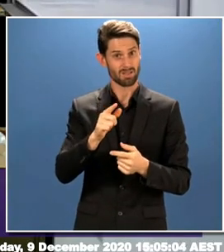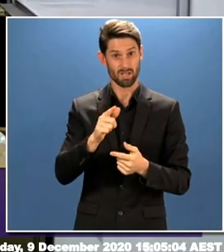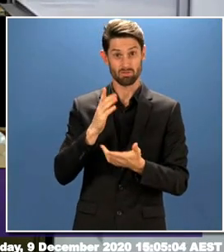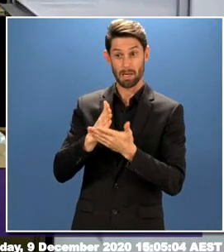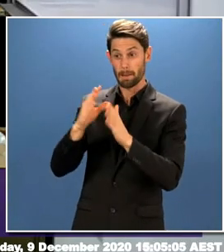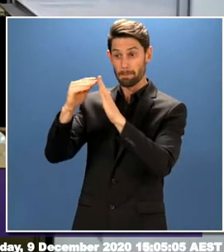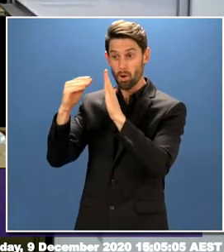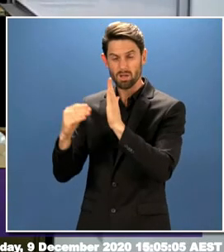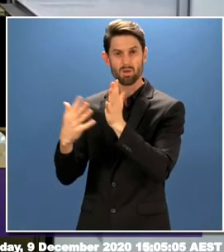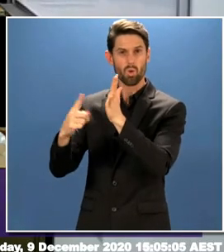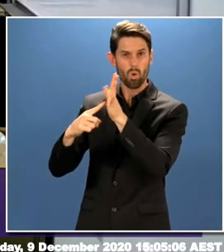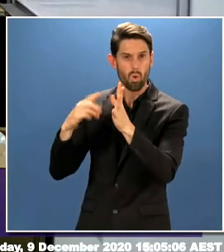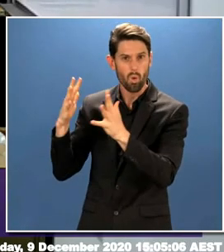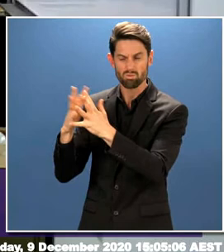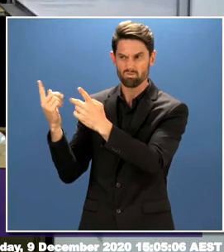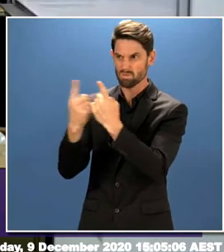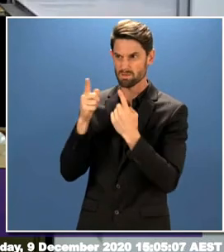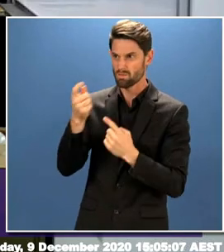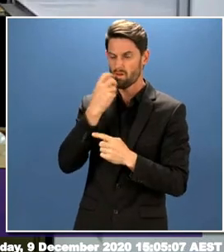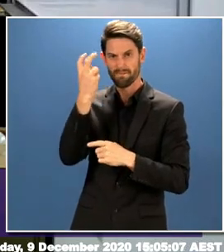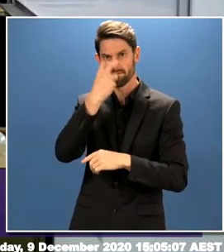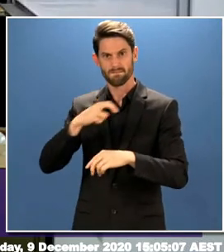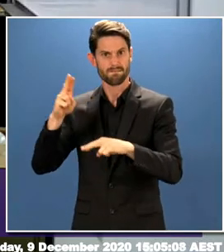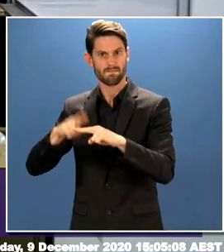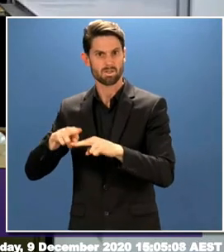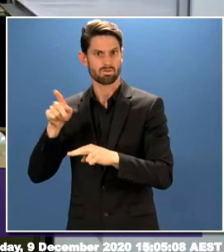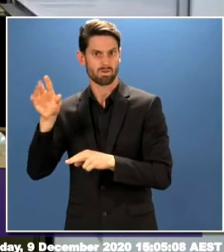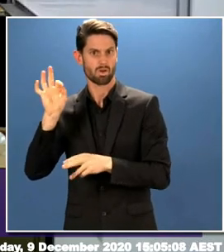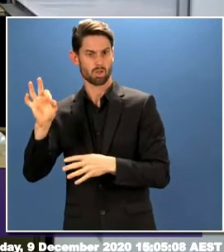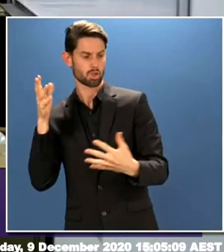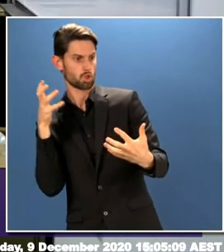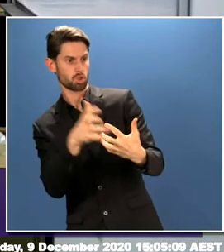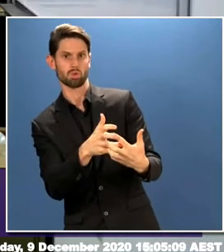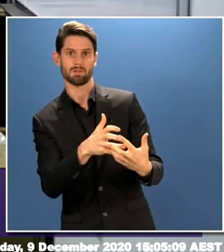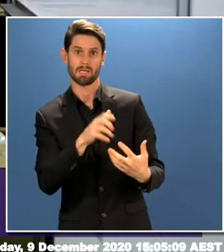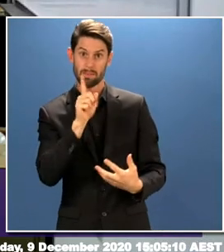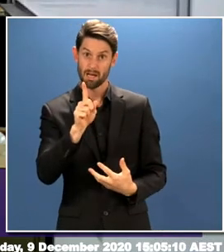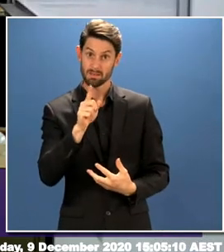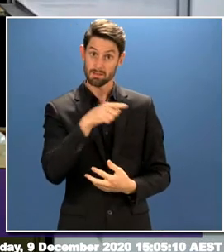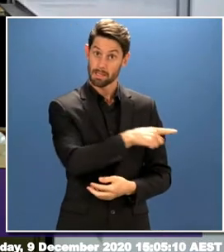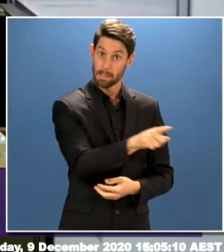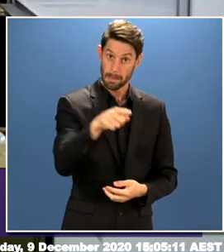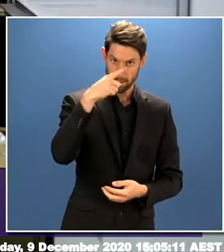current situations are, but requiring and mandating people to comply with stringent, archaic